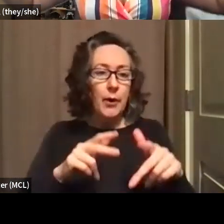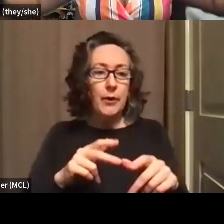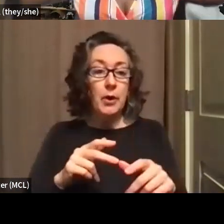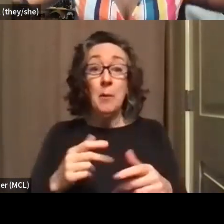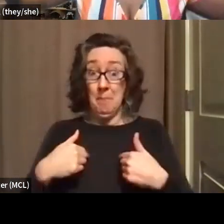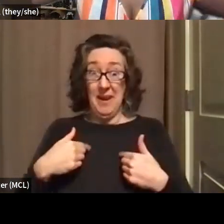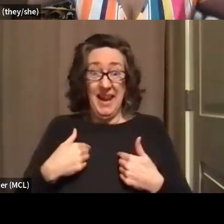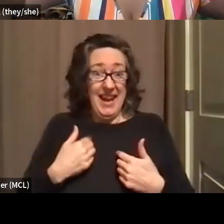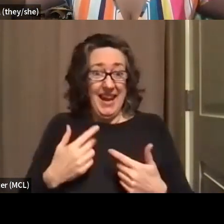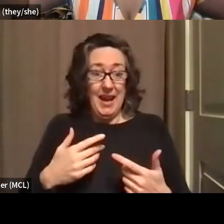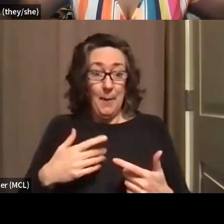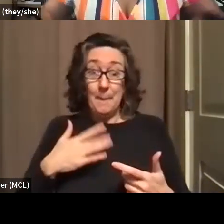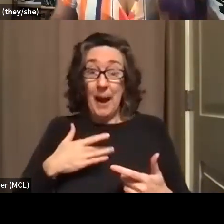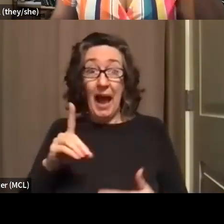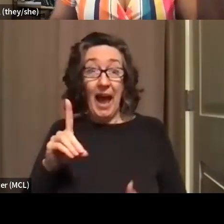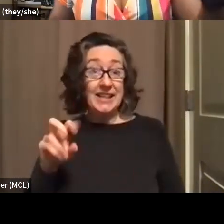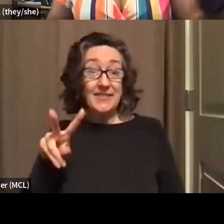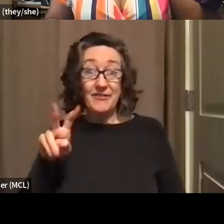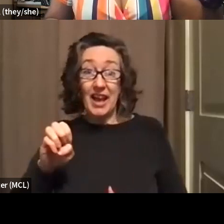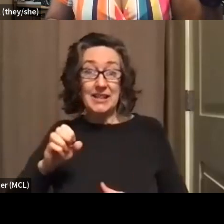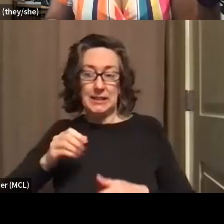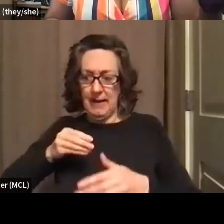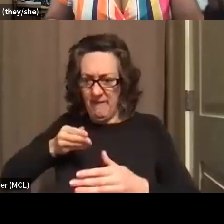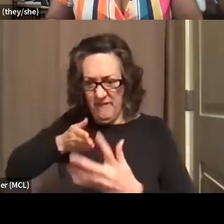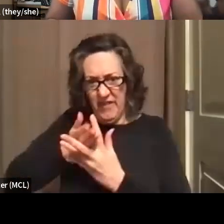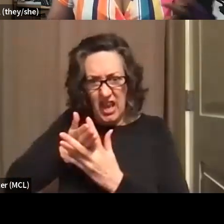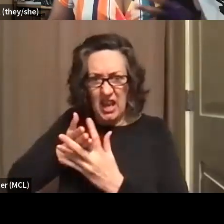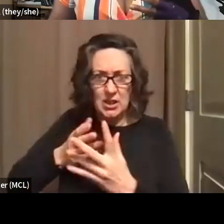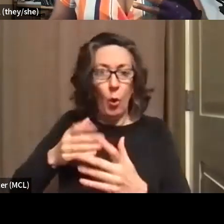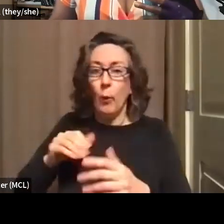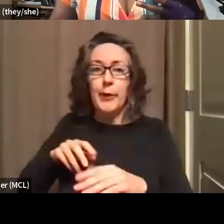to fit my devise or there wasn't a ramp.